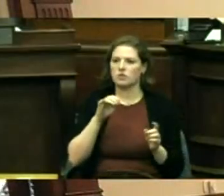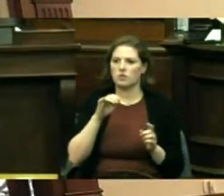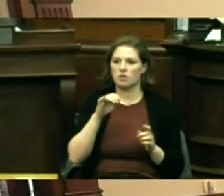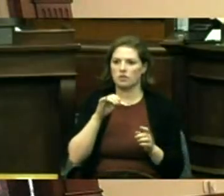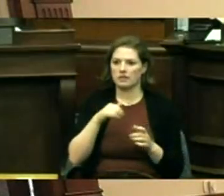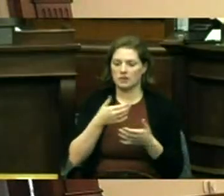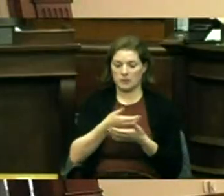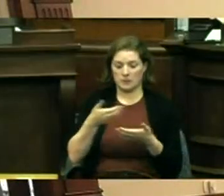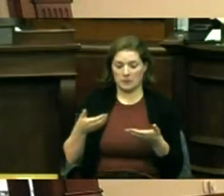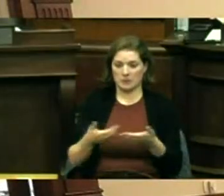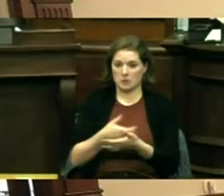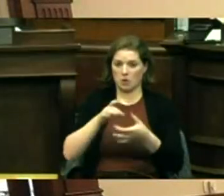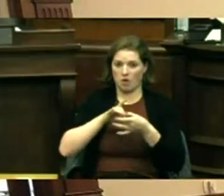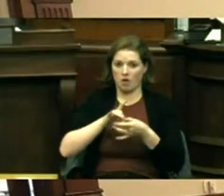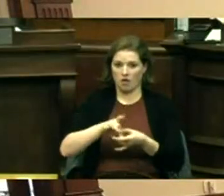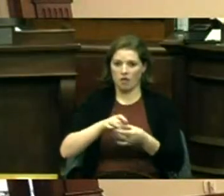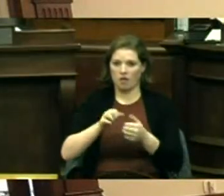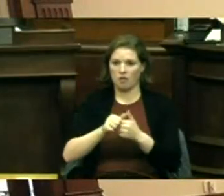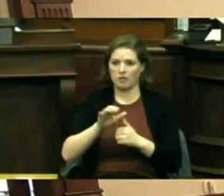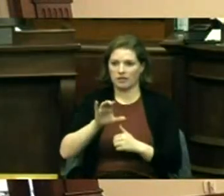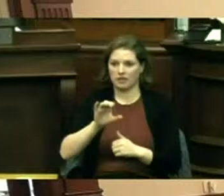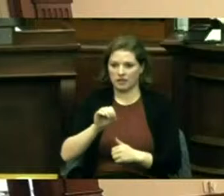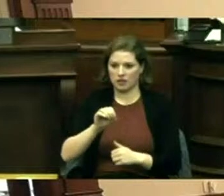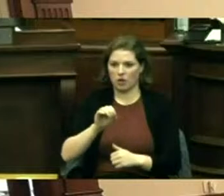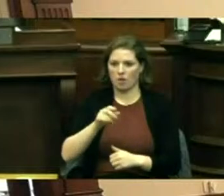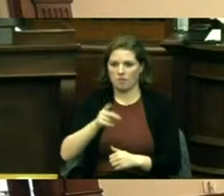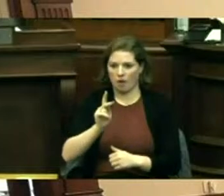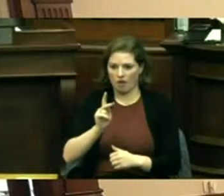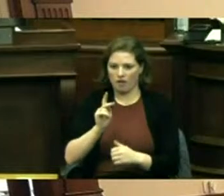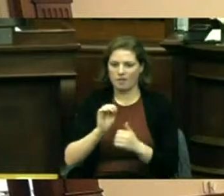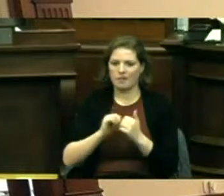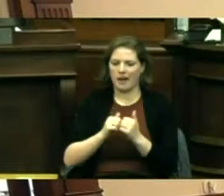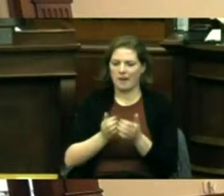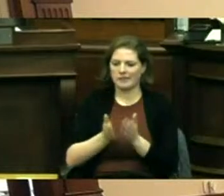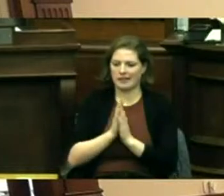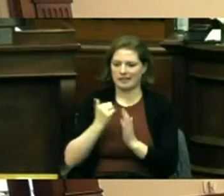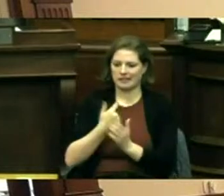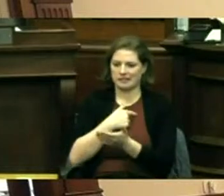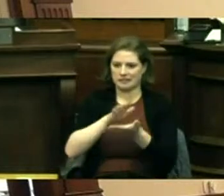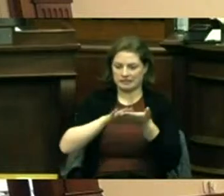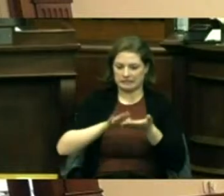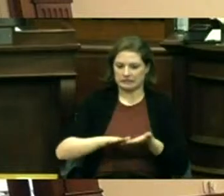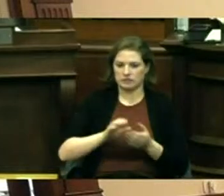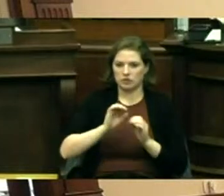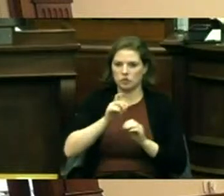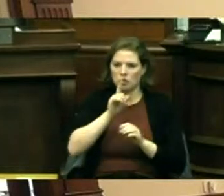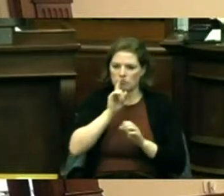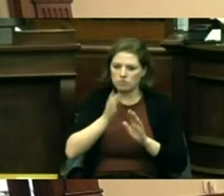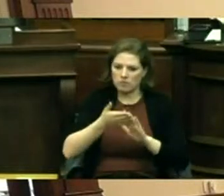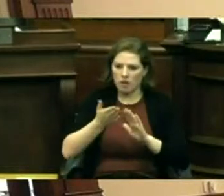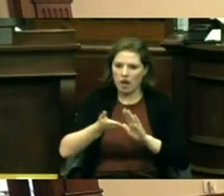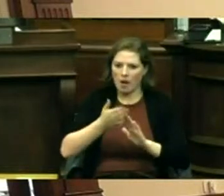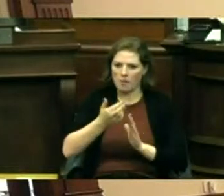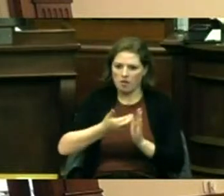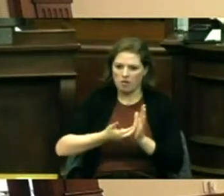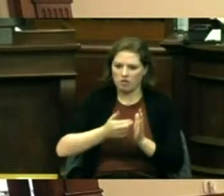we send them to Eco Park. Got it. So this is this is not this is a brand new relationship with